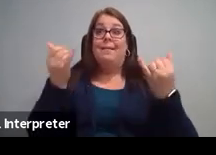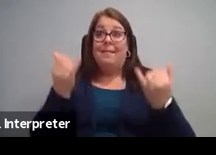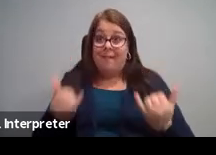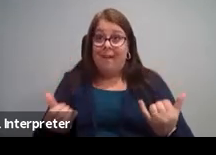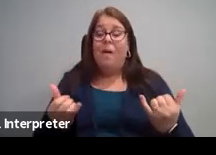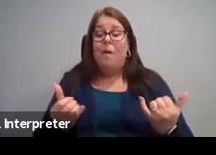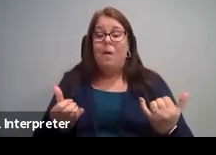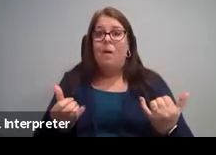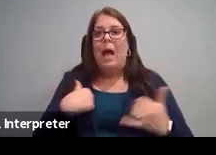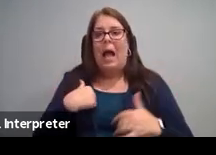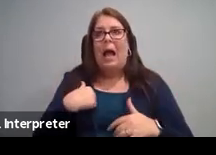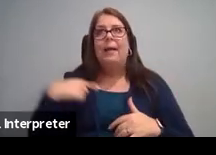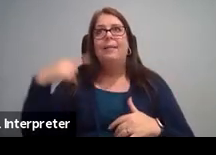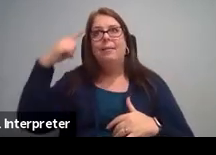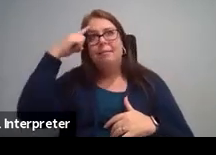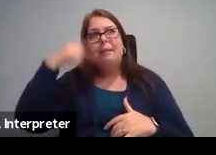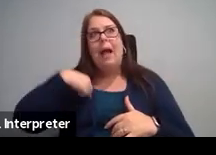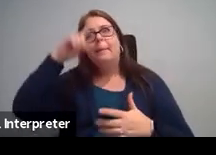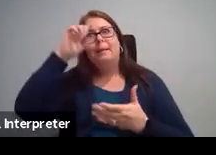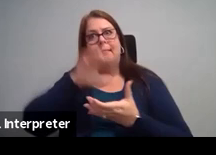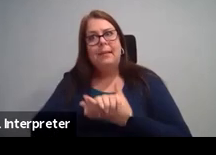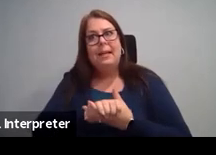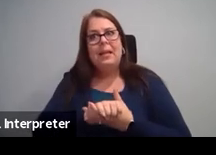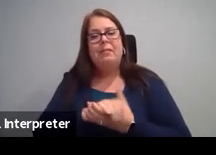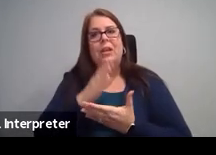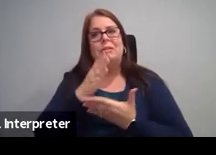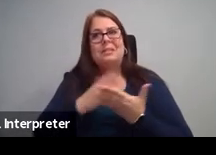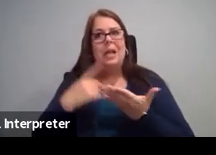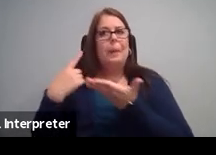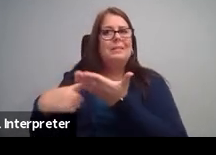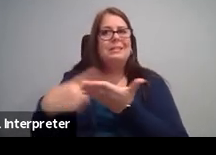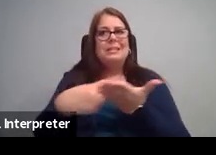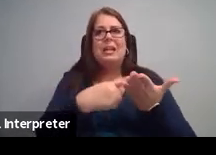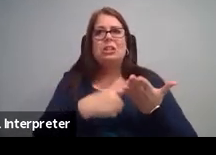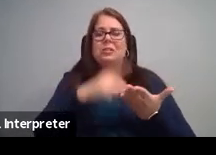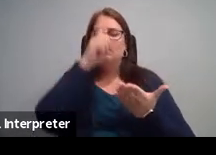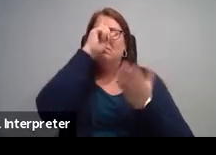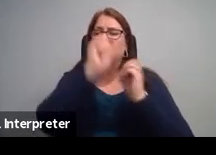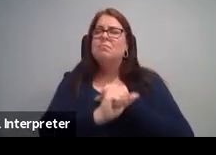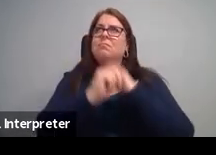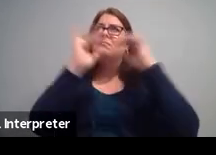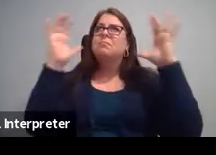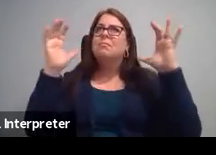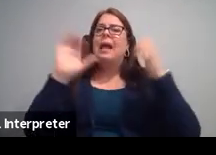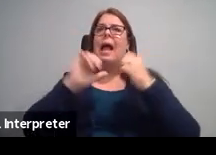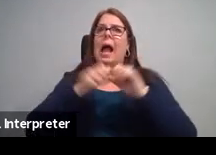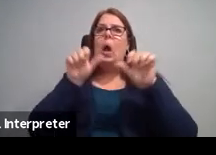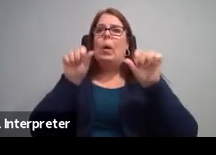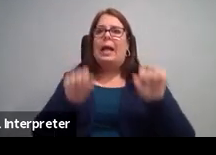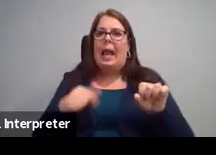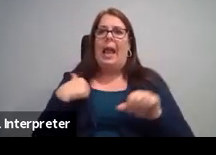Laurie Arnold: I think that there is some conversation about what might that look like, how might we actually leverage technology.